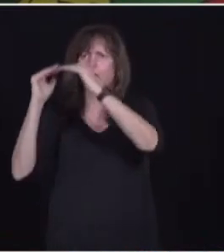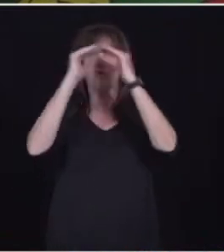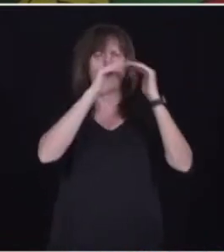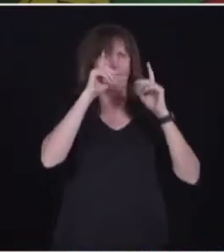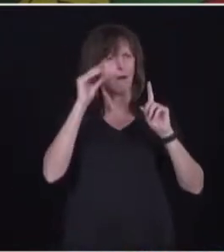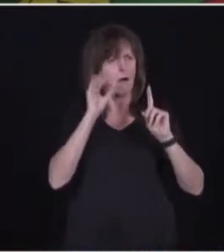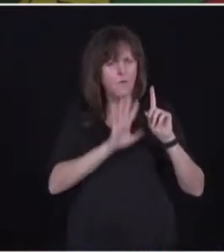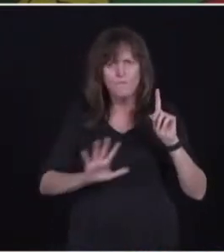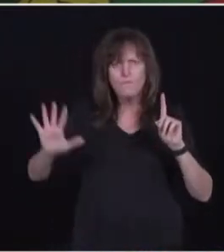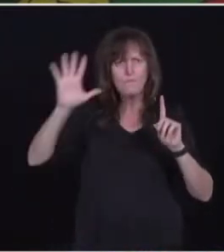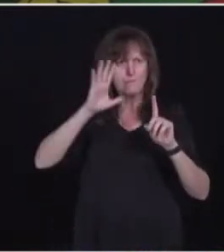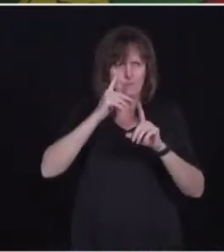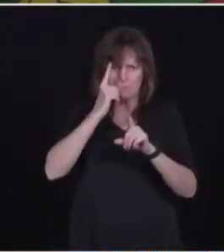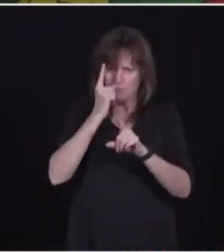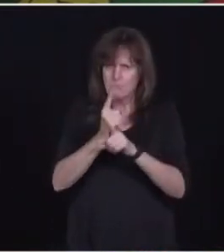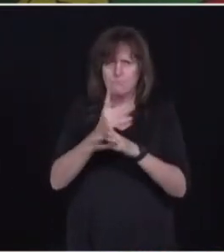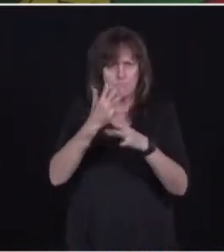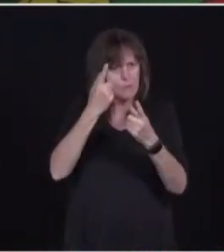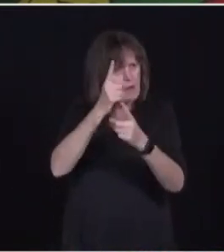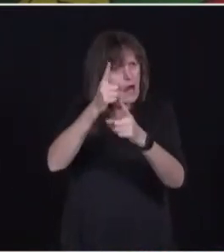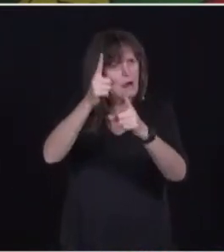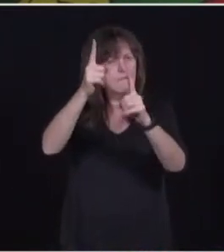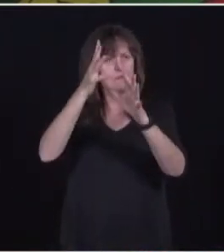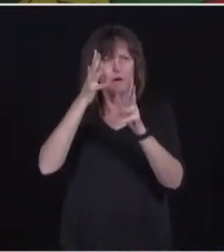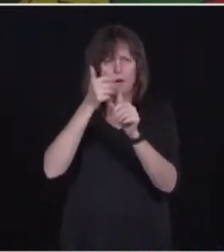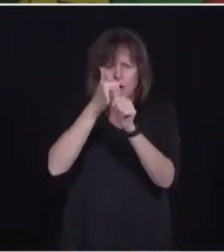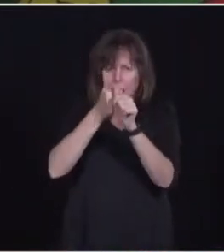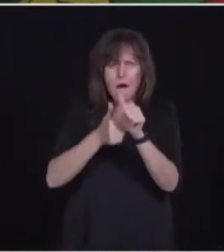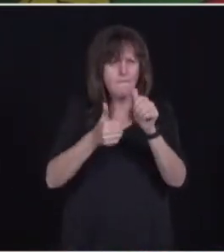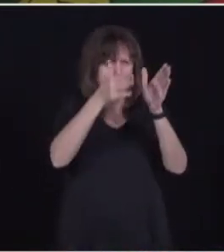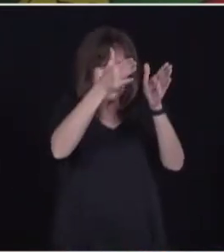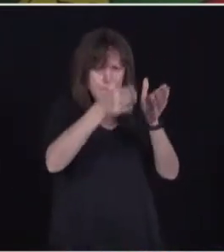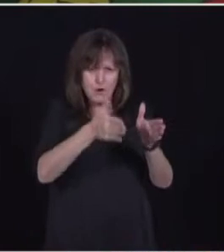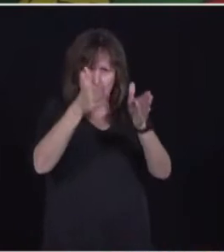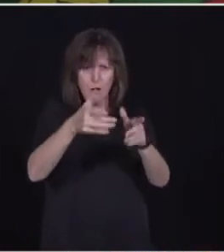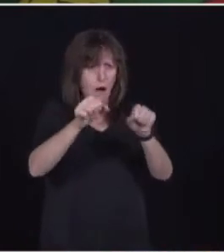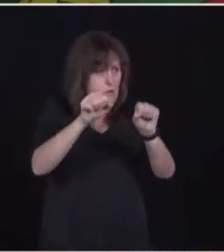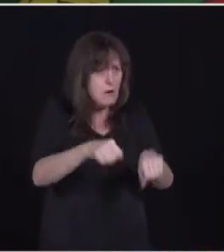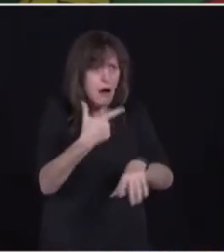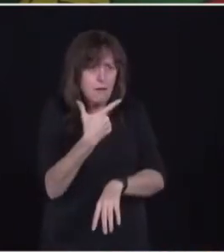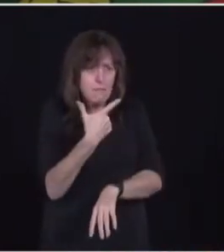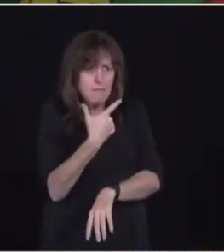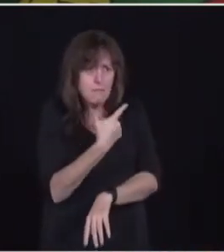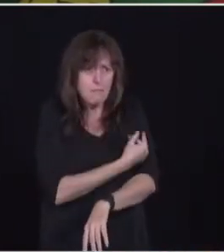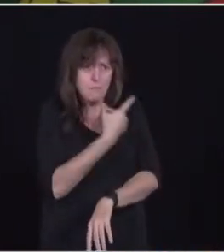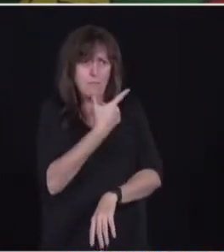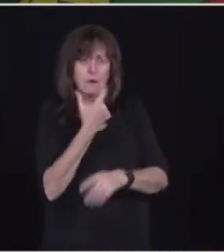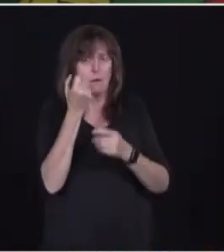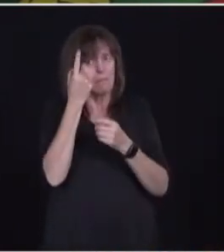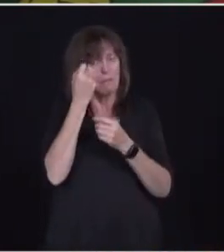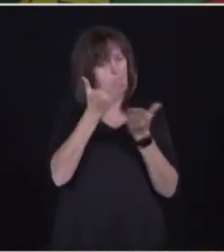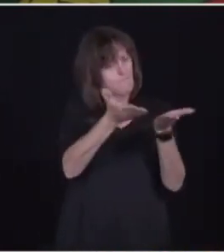Our mission is really clear for us. We want to run an efficient and equitable COVID-19 vaccination program for Ontario in